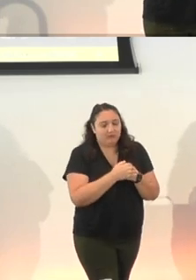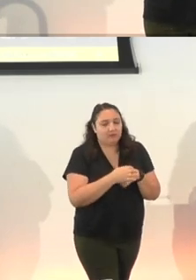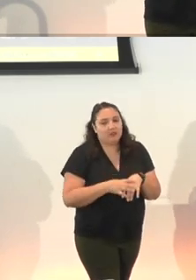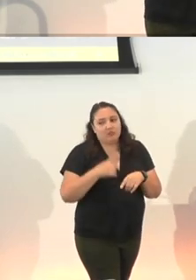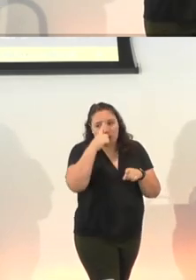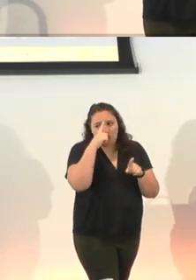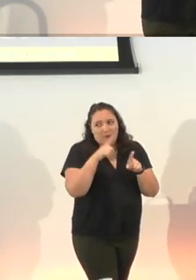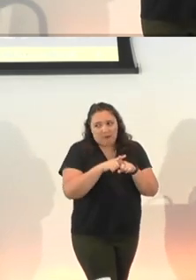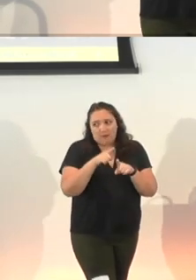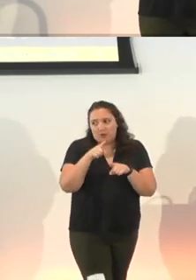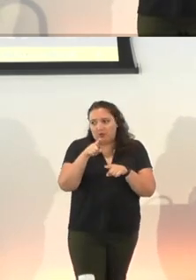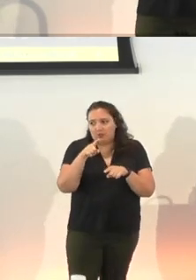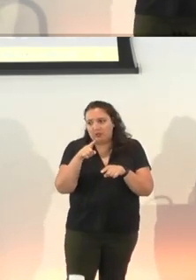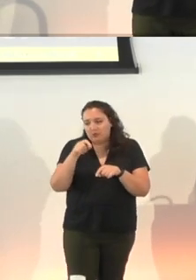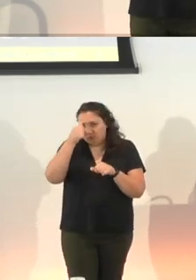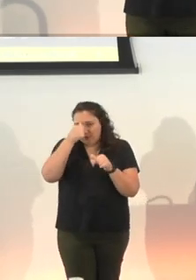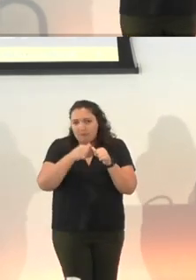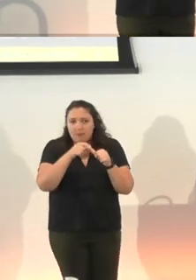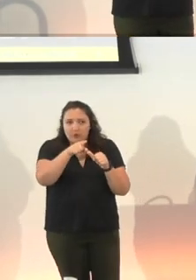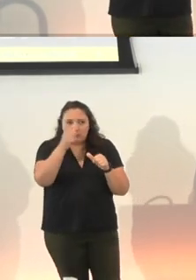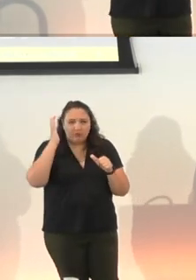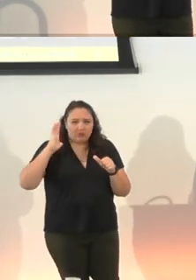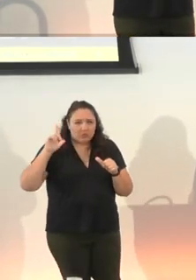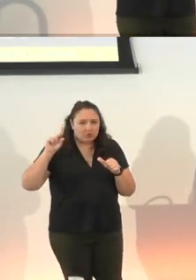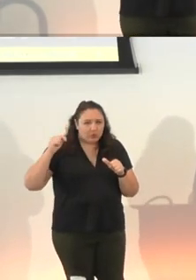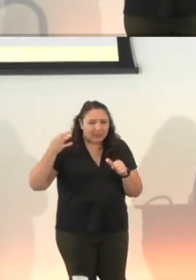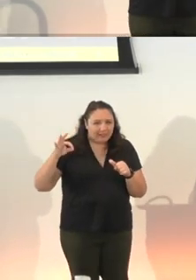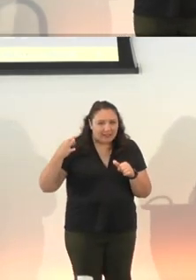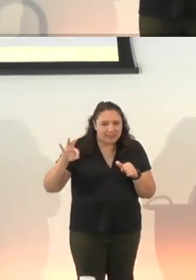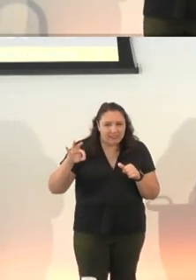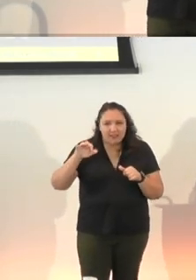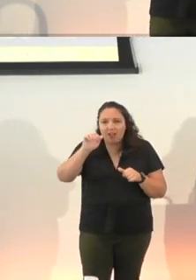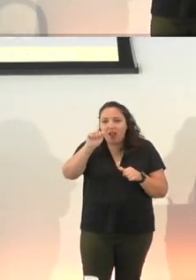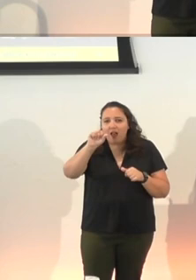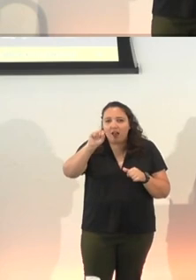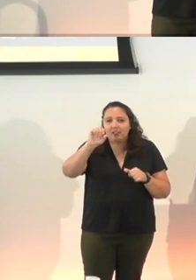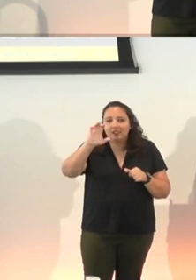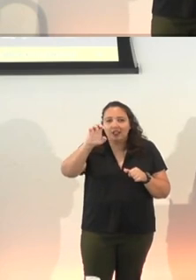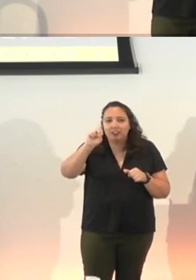you will know these big K studies but in 2019, Ascension health partnered with Google health